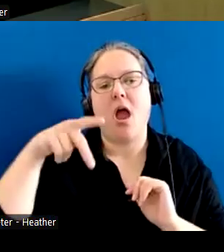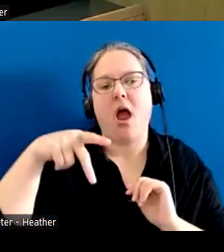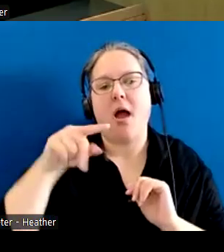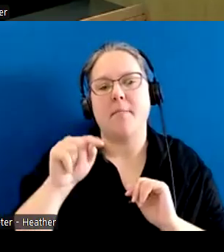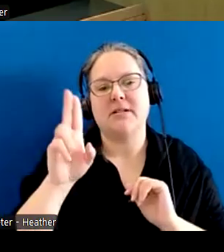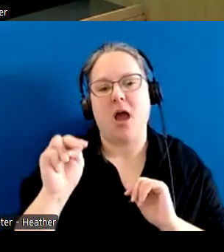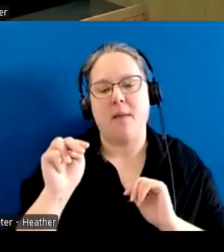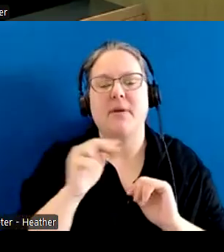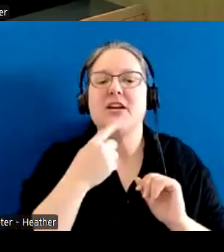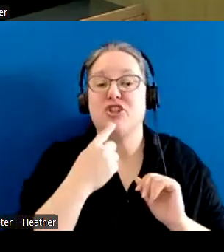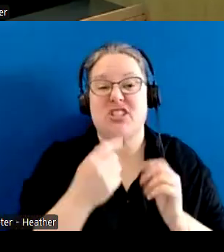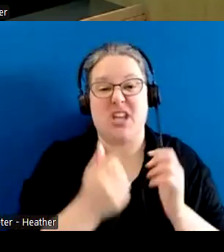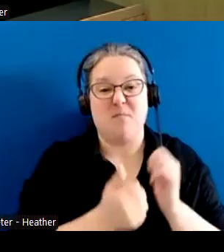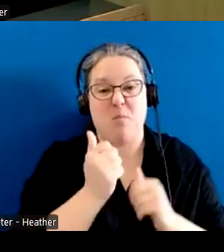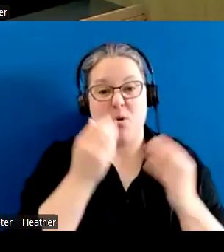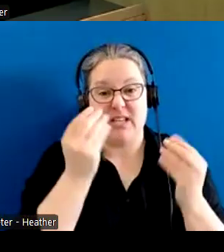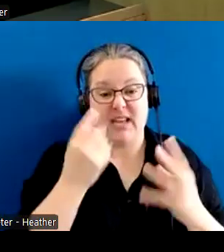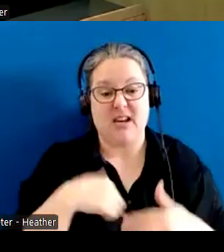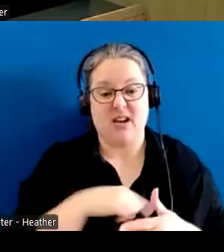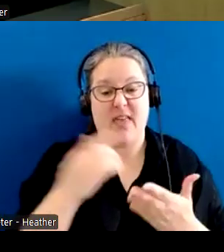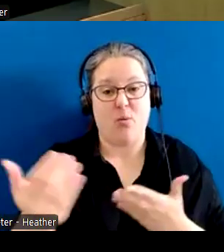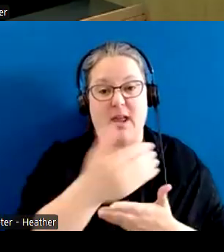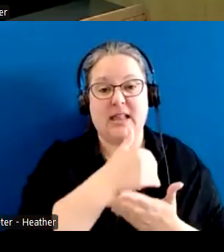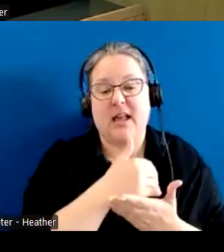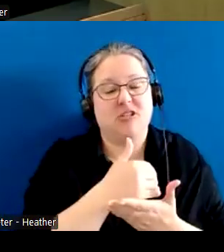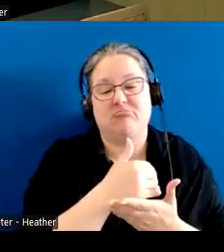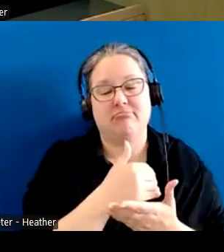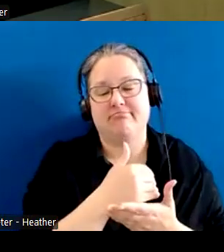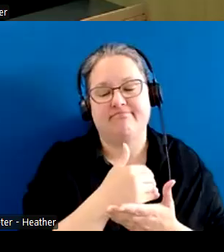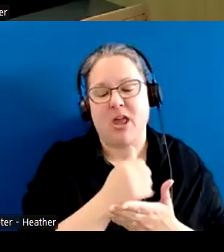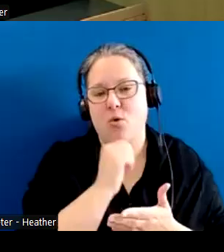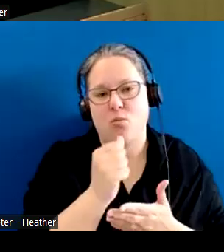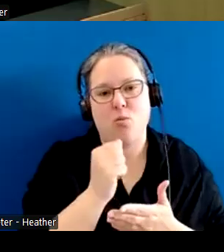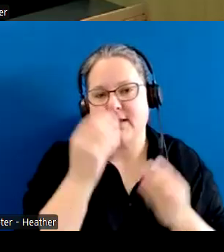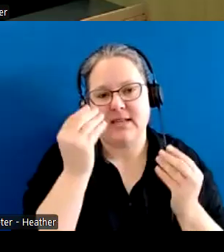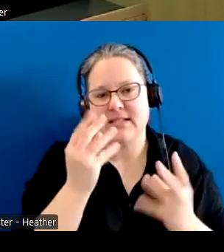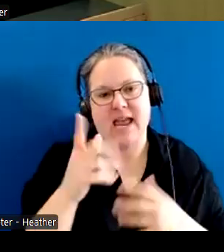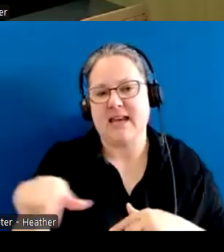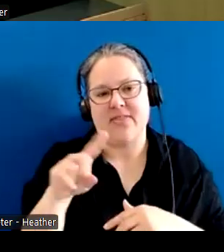she said most of the data that we collected weren't necessarily the data they needed to